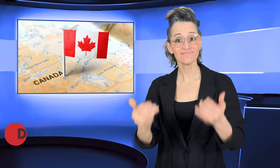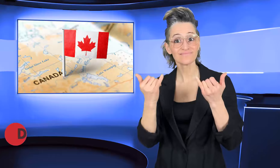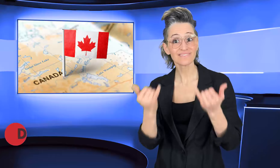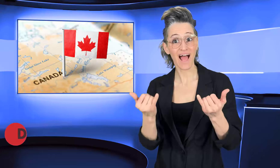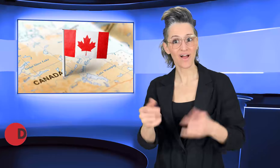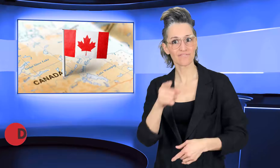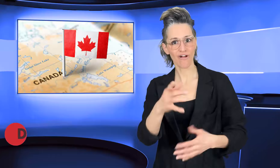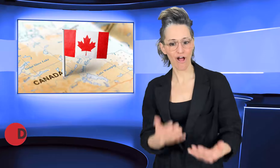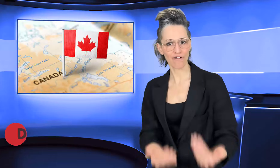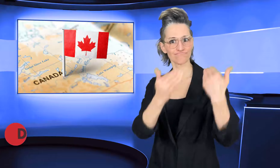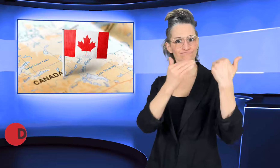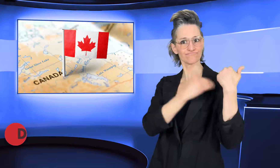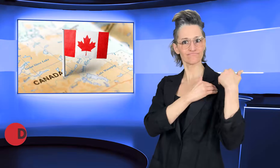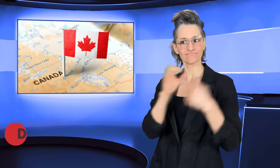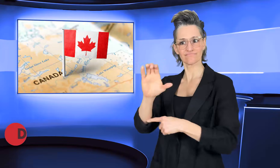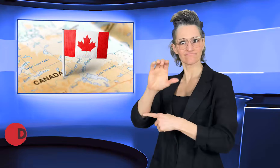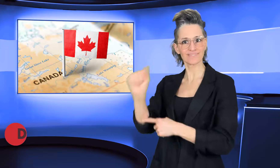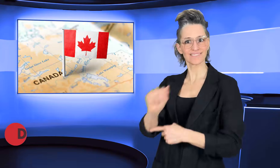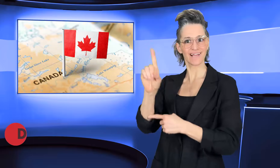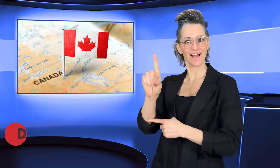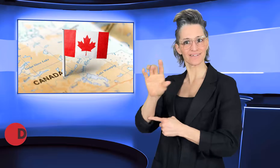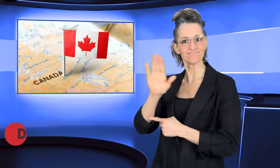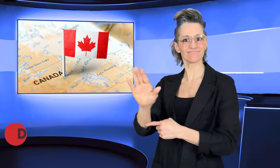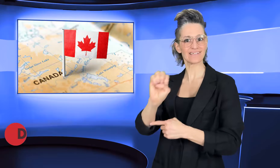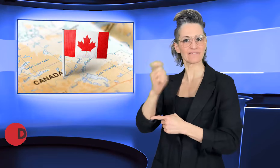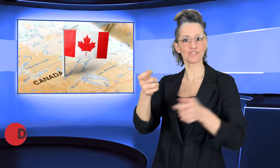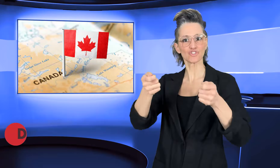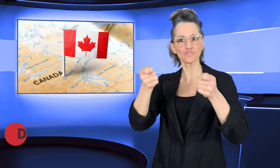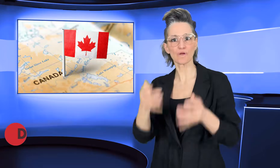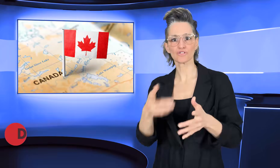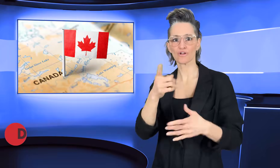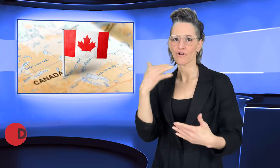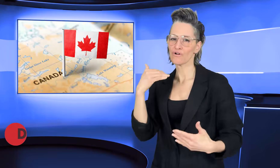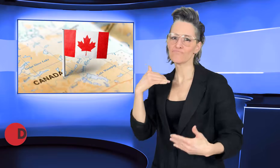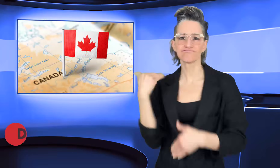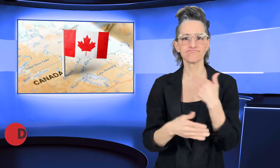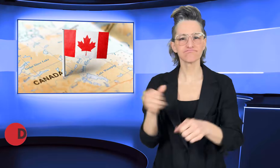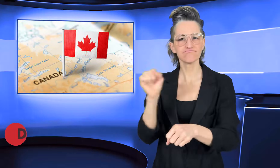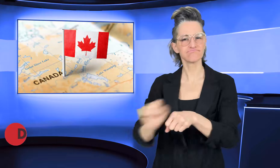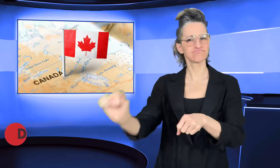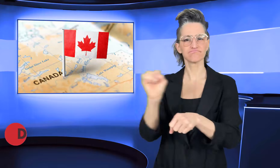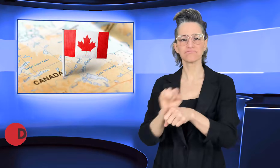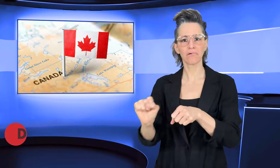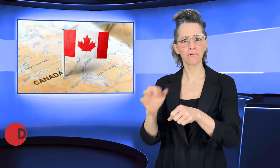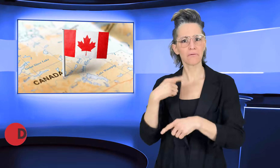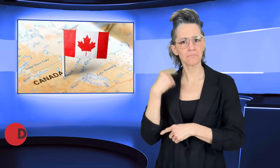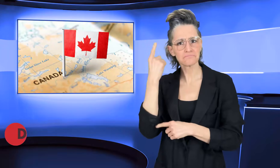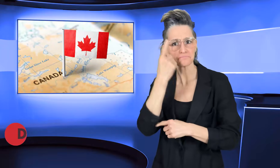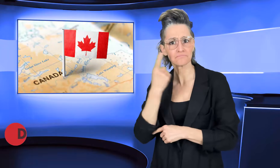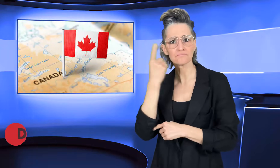Are there specific initiatives you hope to advance or develop